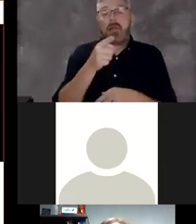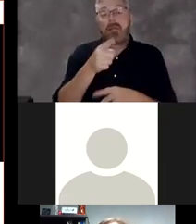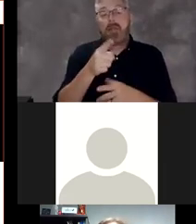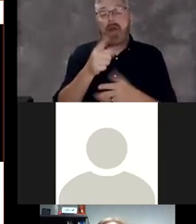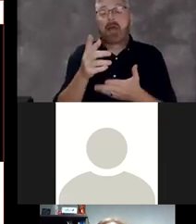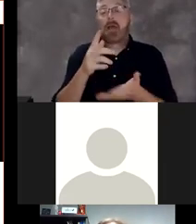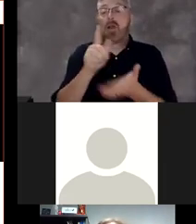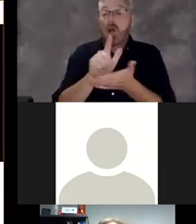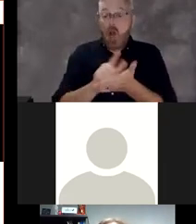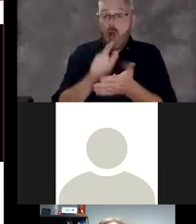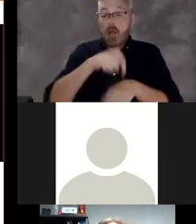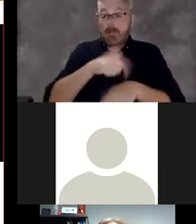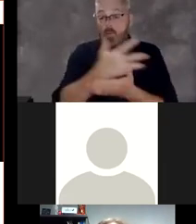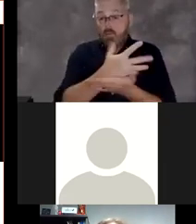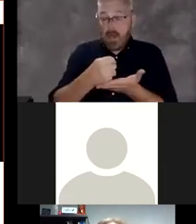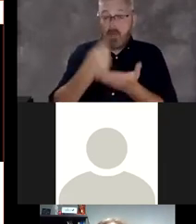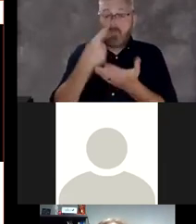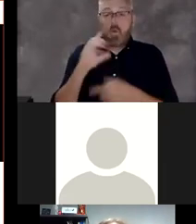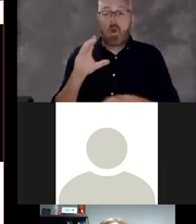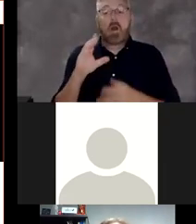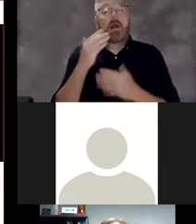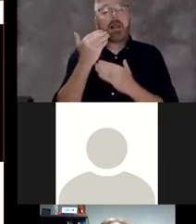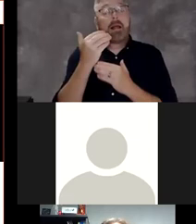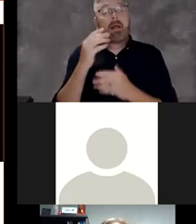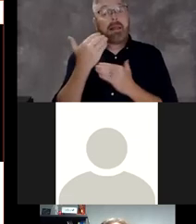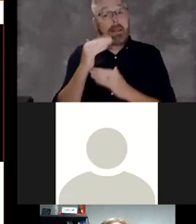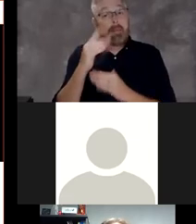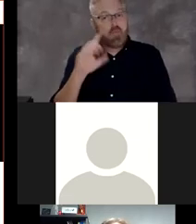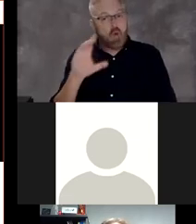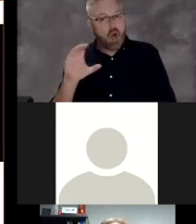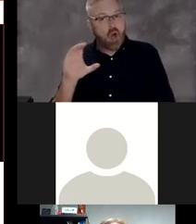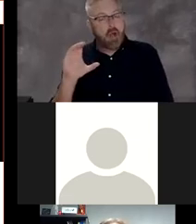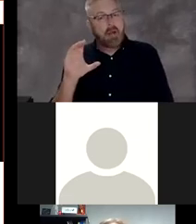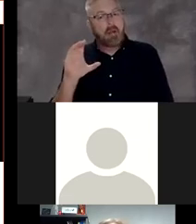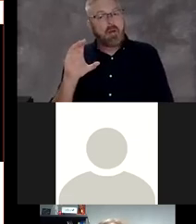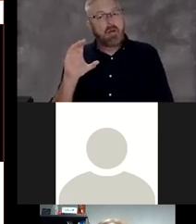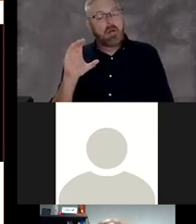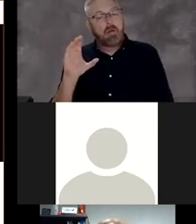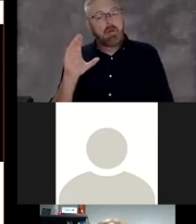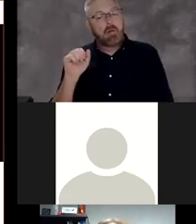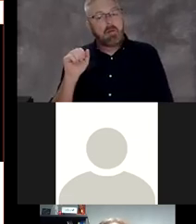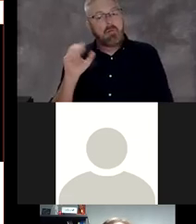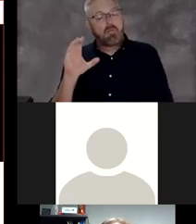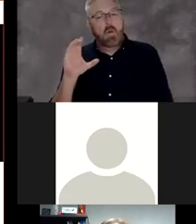LIMITATIONS FOR CRIMINAL CASES ONLY. SO THE STATUTE OF LIMITATIONS THAT I WAS TALKING ABOUT, THOSE